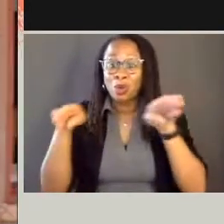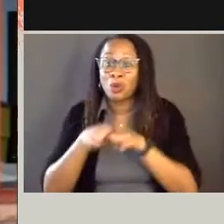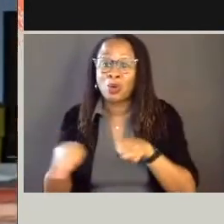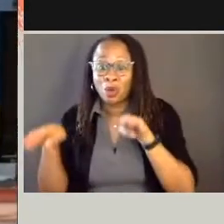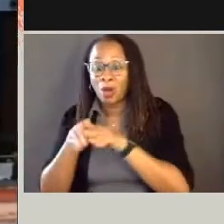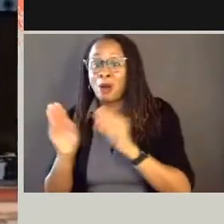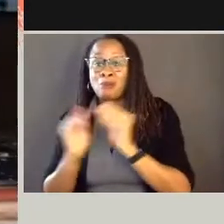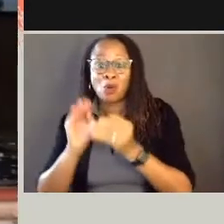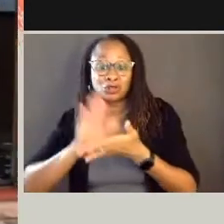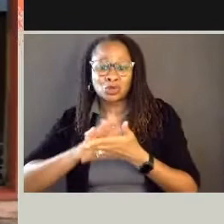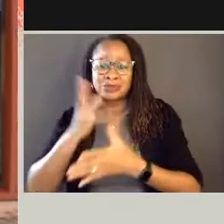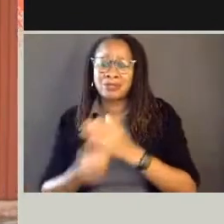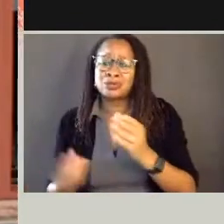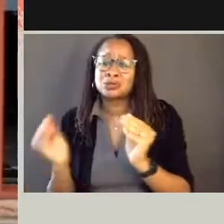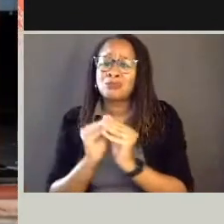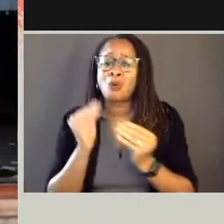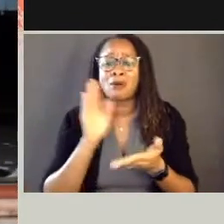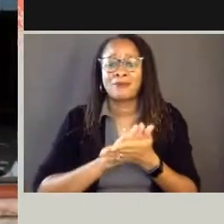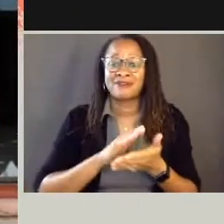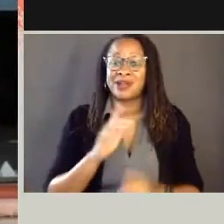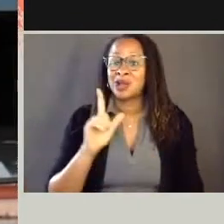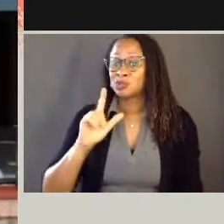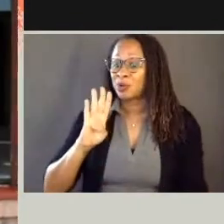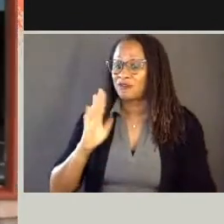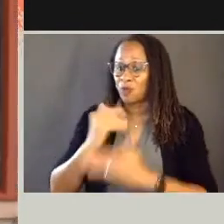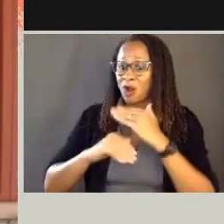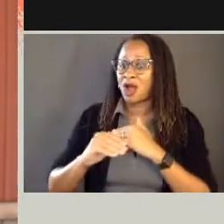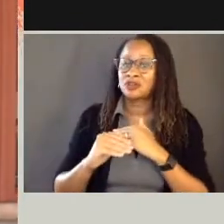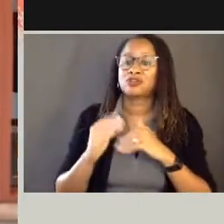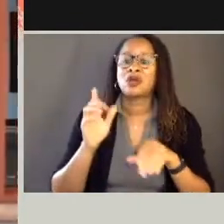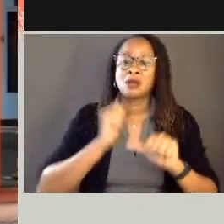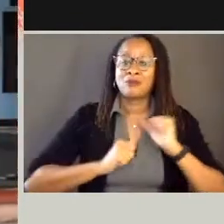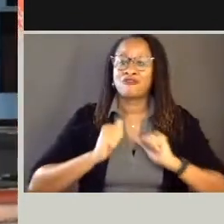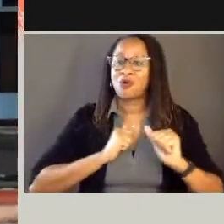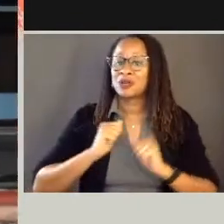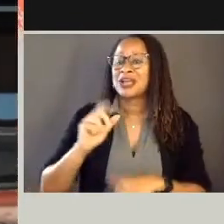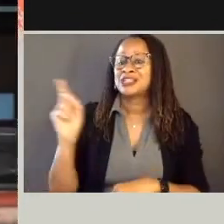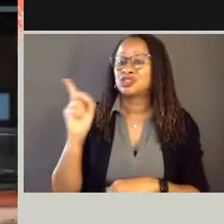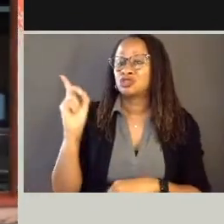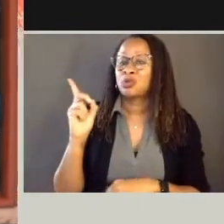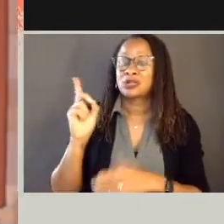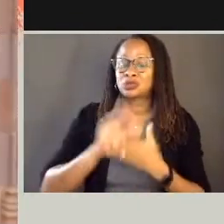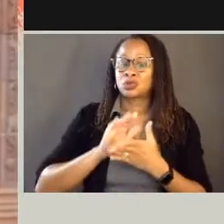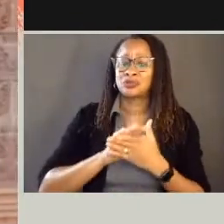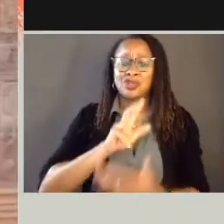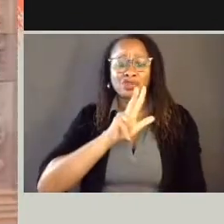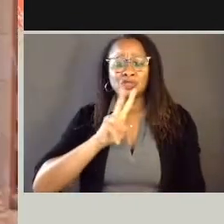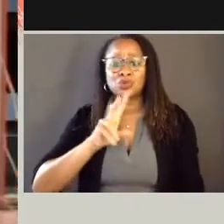[Narrator 1] As many as 24 underperforming Detroit public schools could be shut down. [Narrator 2] 32 other schools